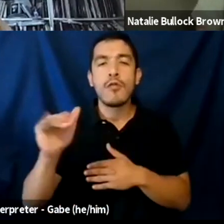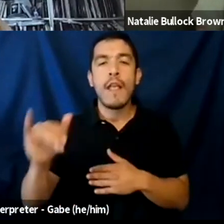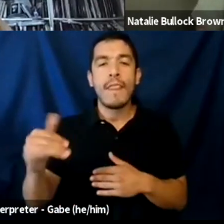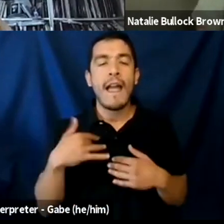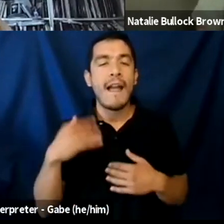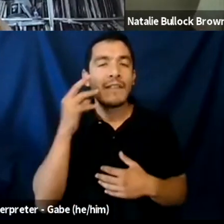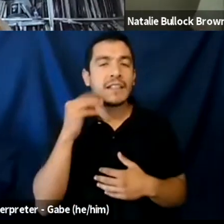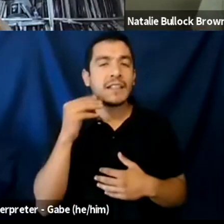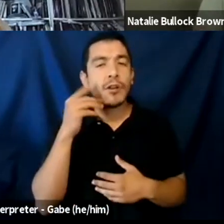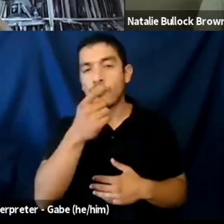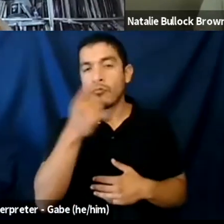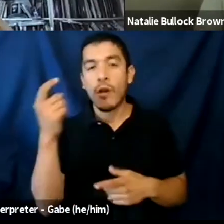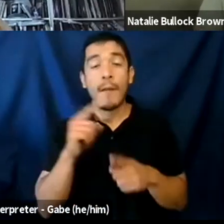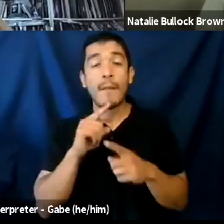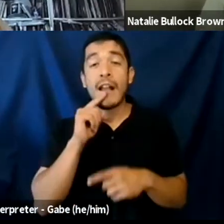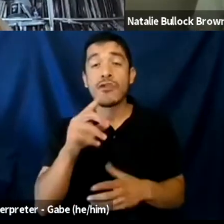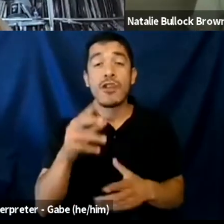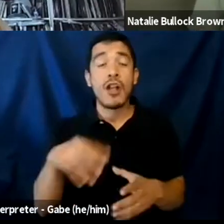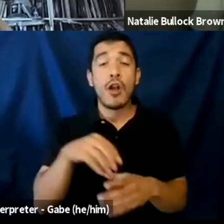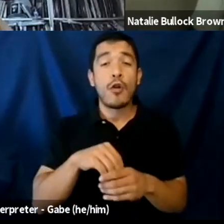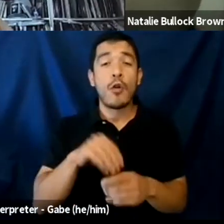but perhaps including those children as well.